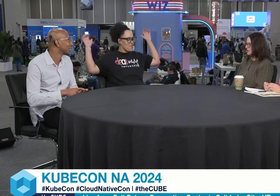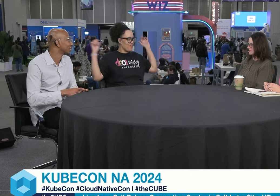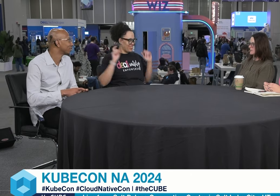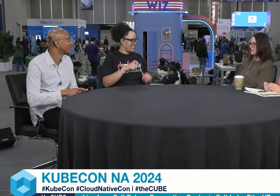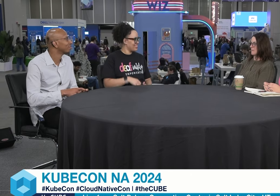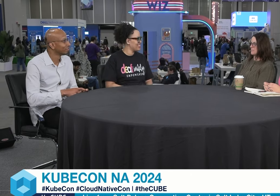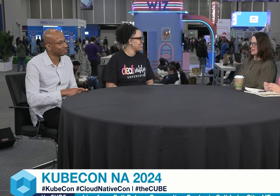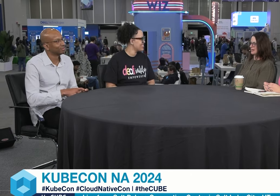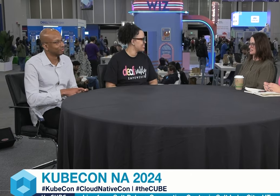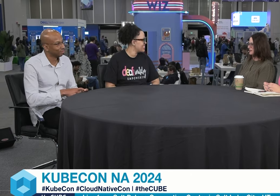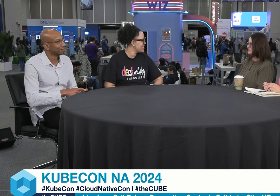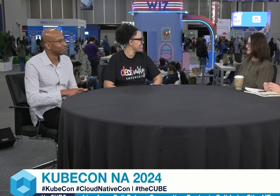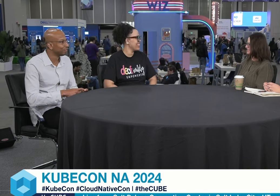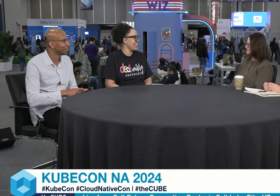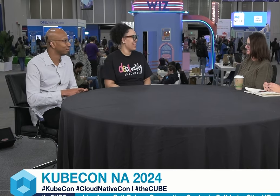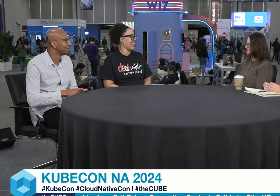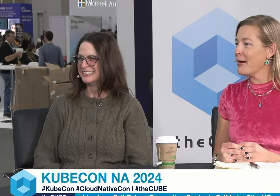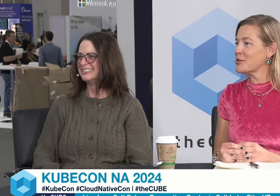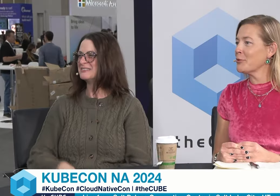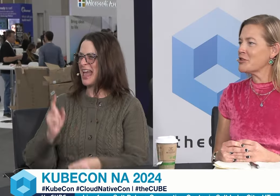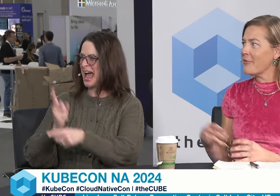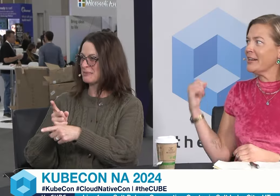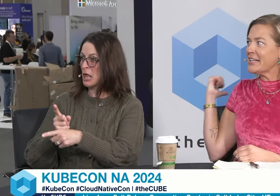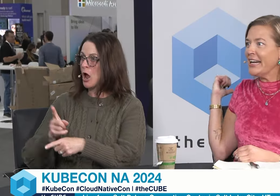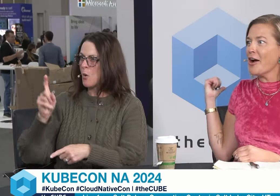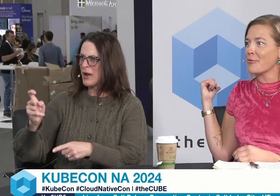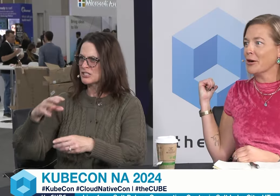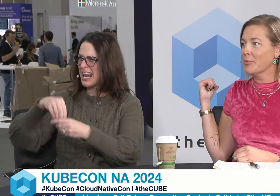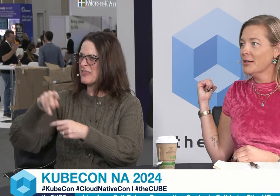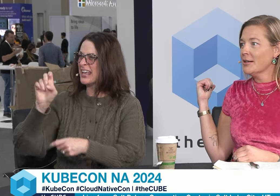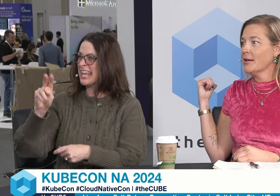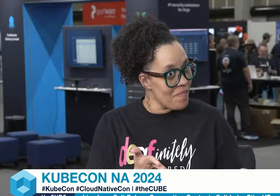Yes. We'll have to make it a big auditorium. Absolutely. We should have it in the keynote room. Why not?